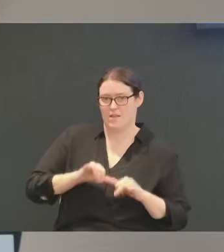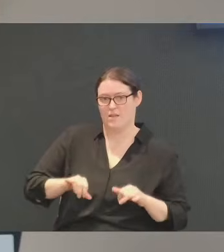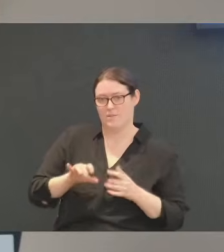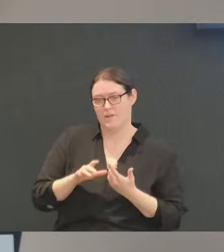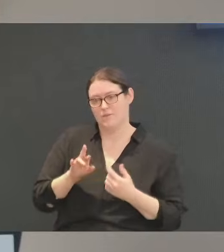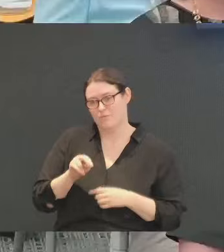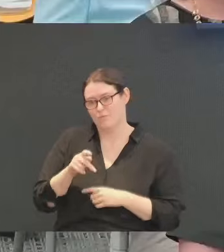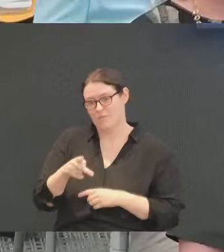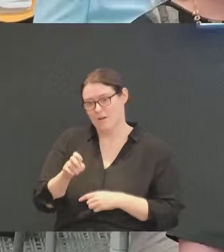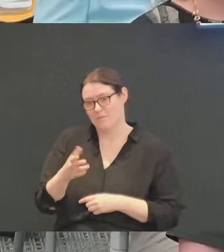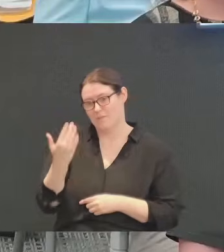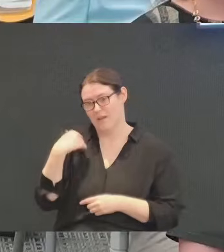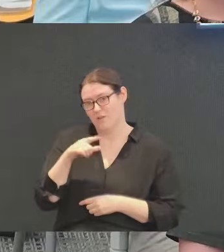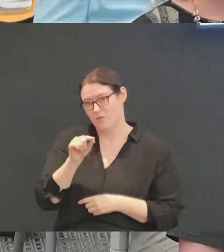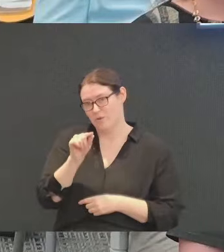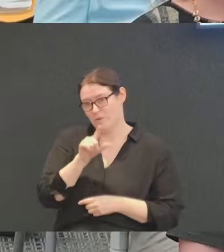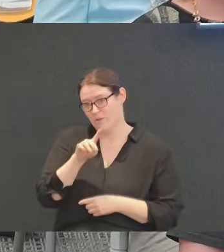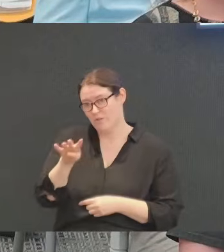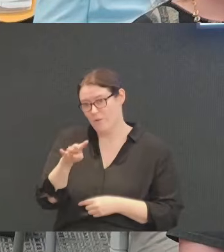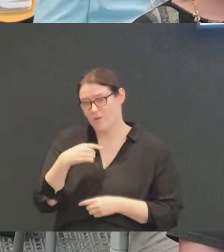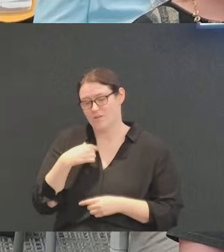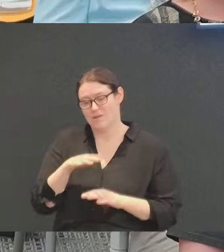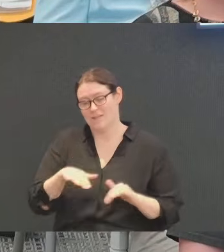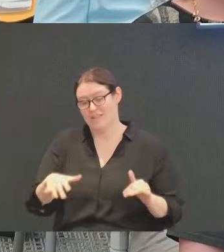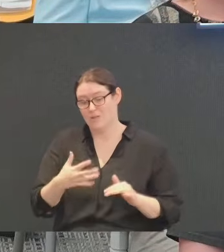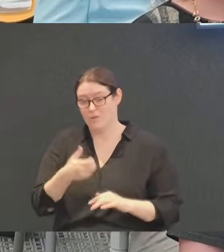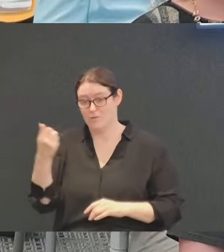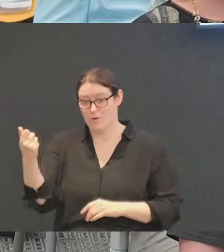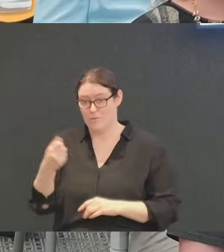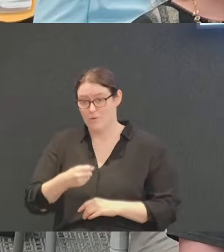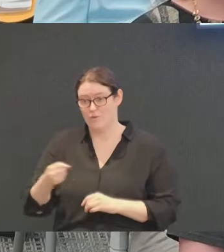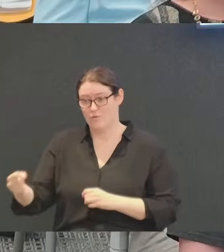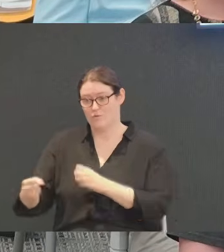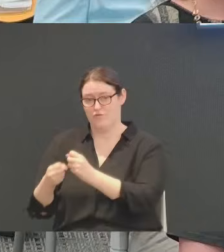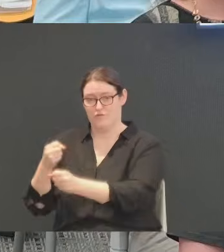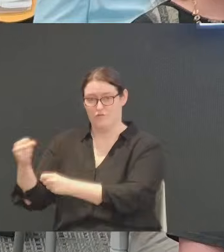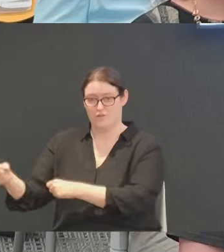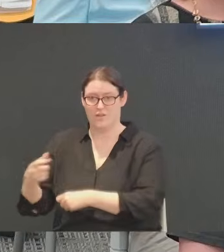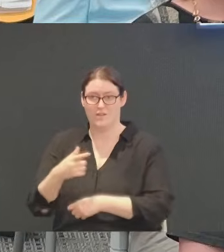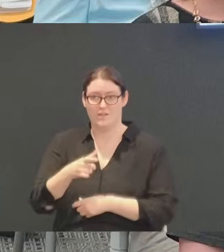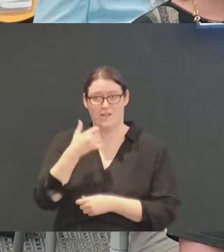2024 which caused my kids to be removed because I delayed calling the police. And I appreciate your